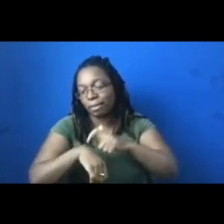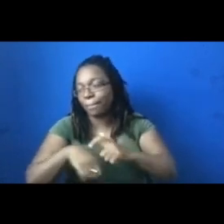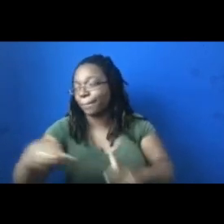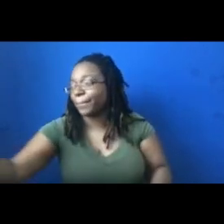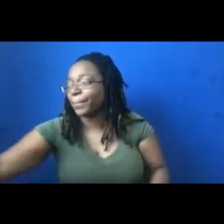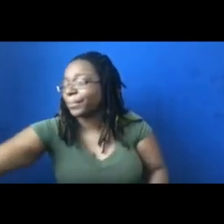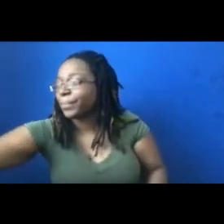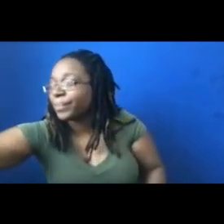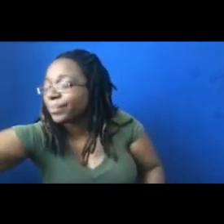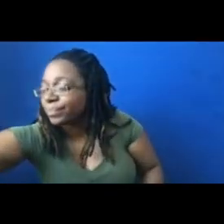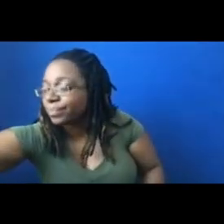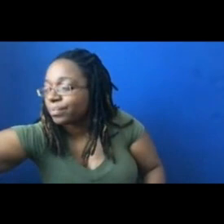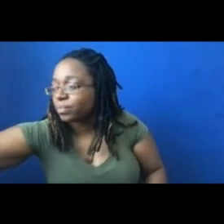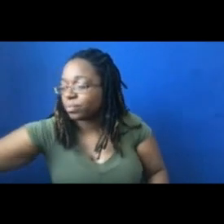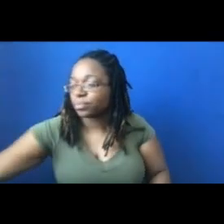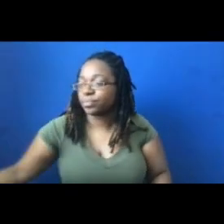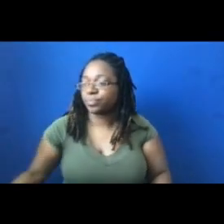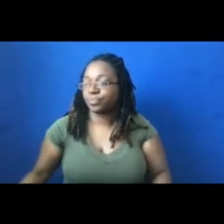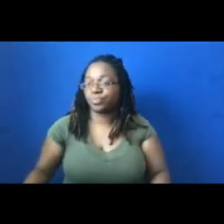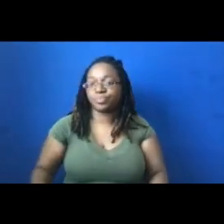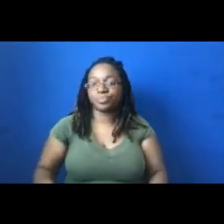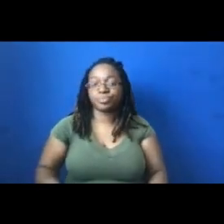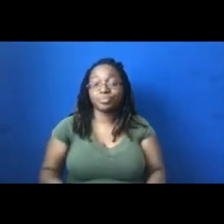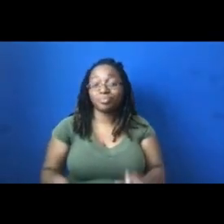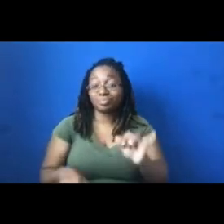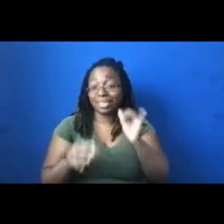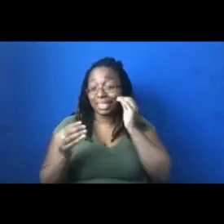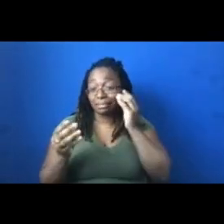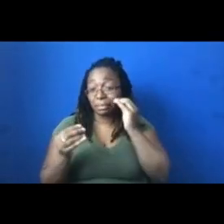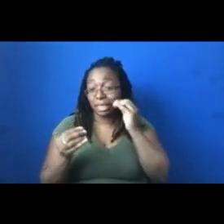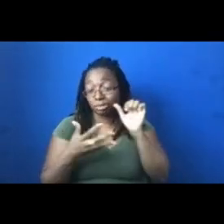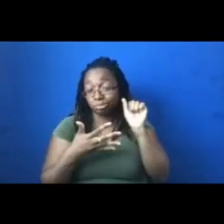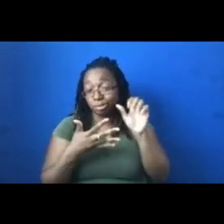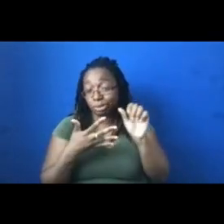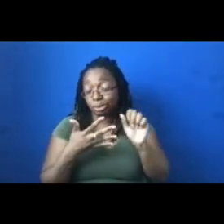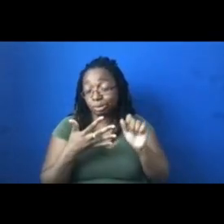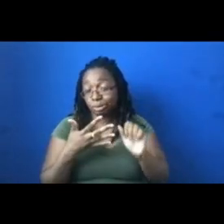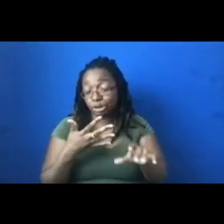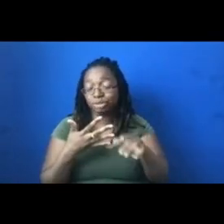So all of that information is summarized in these slides,